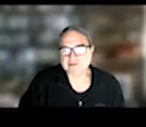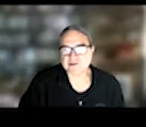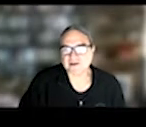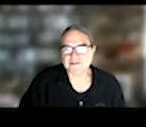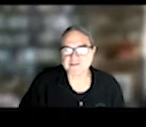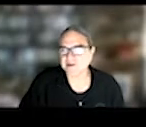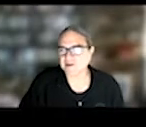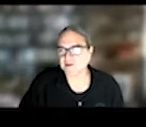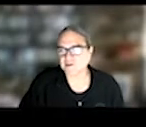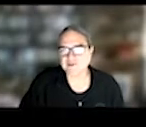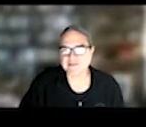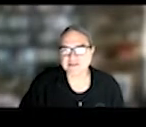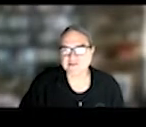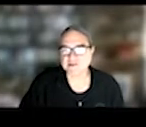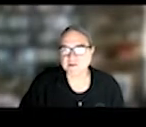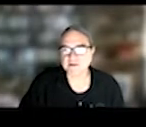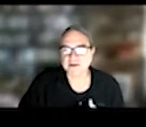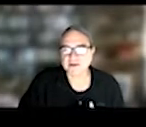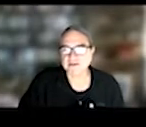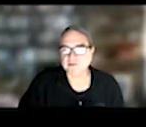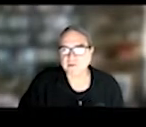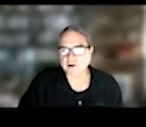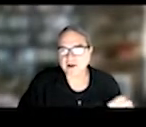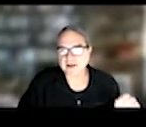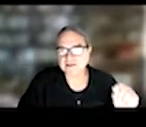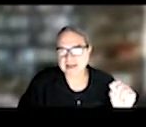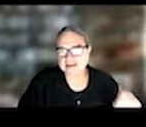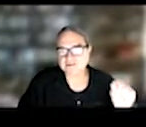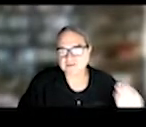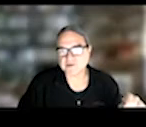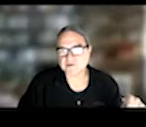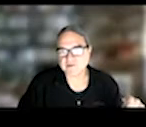have insurance. So I can go to the private sector. So if you are not an active user of